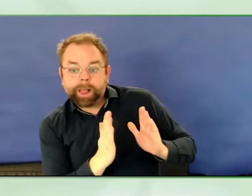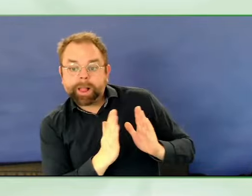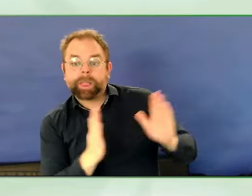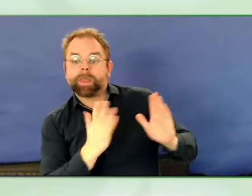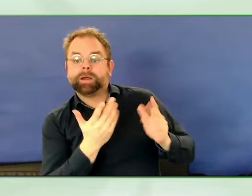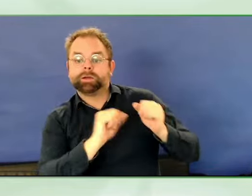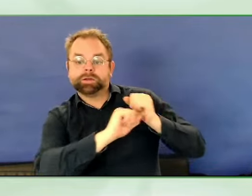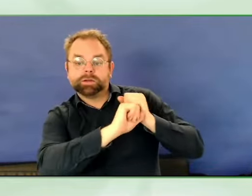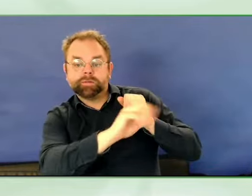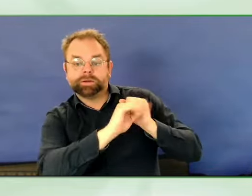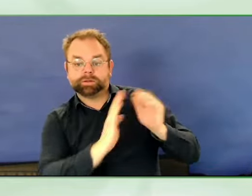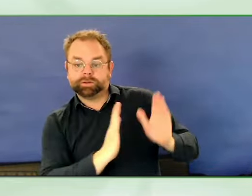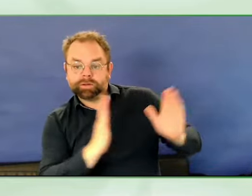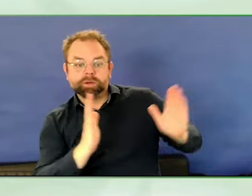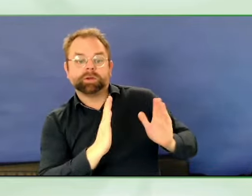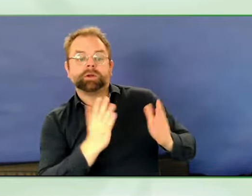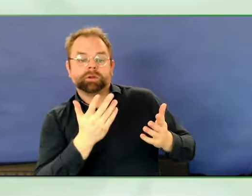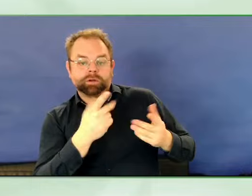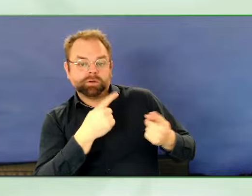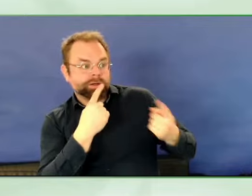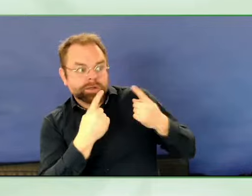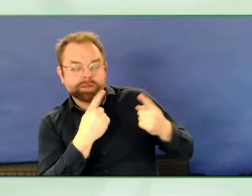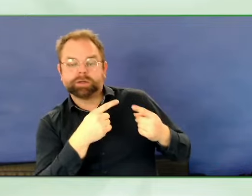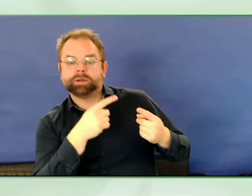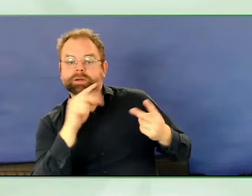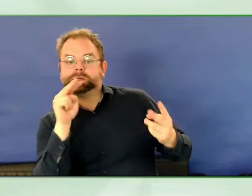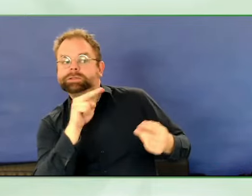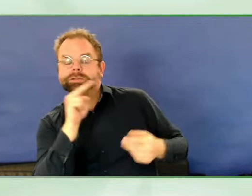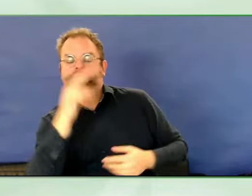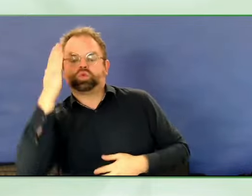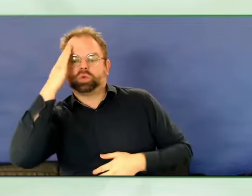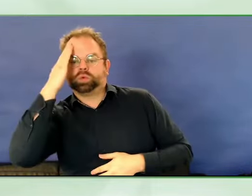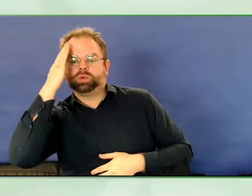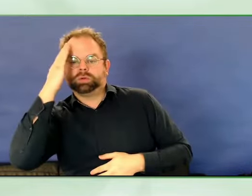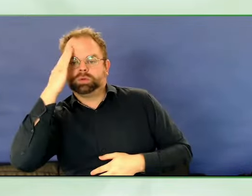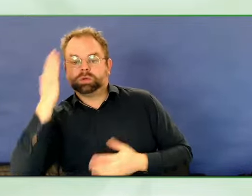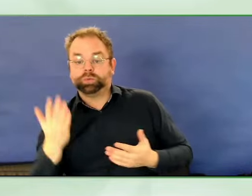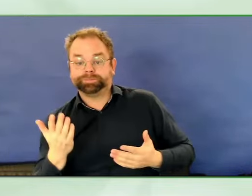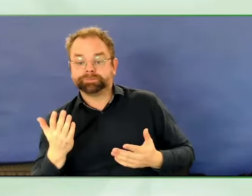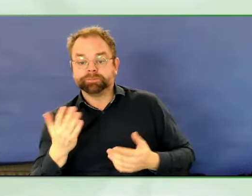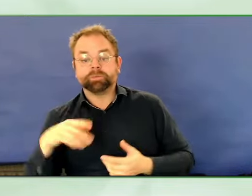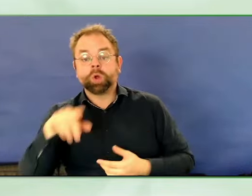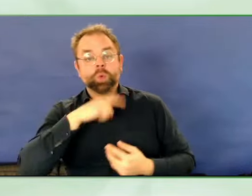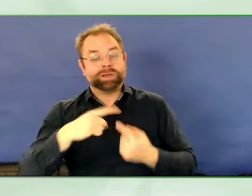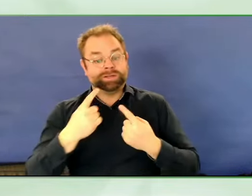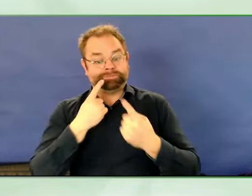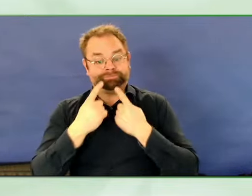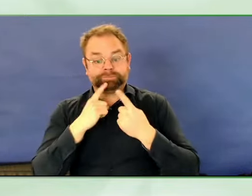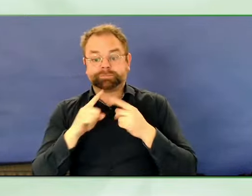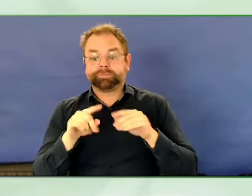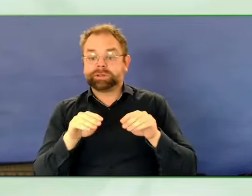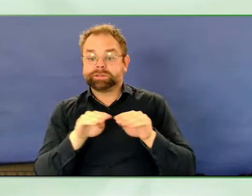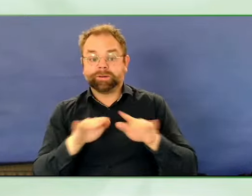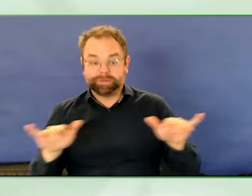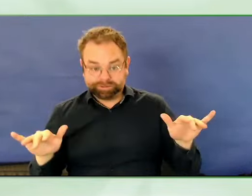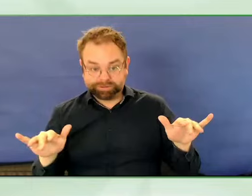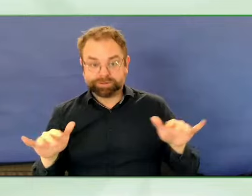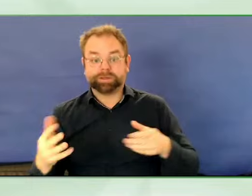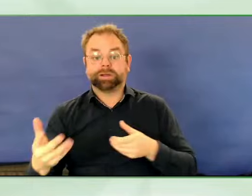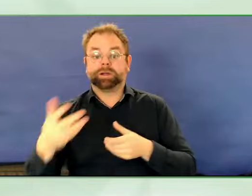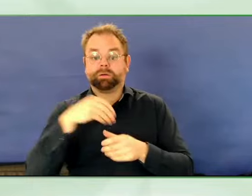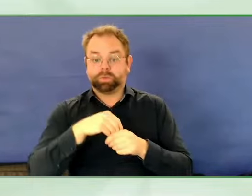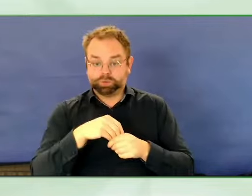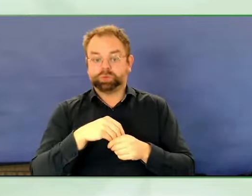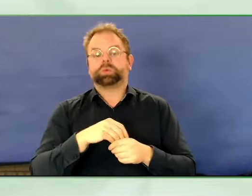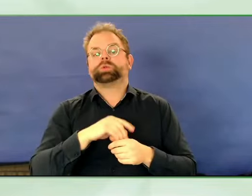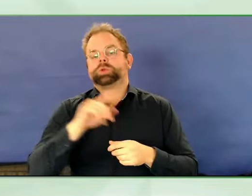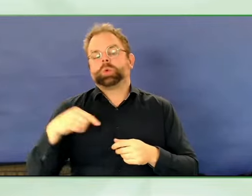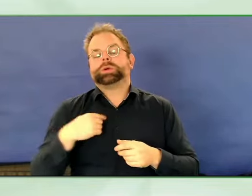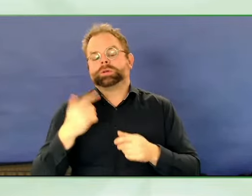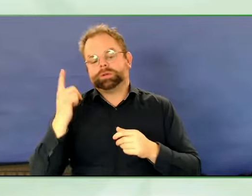You touched on a really important part here, age, gender, race, why is disability